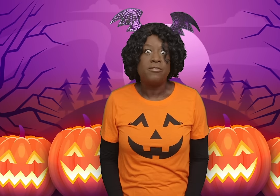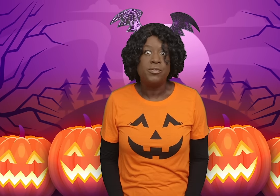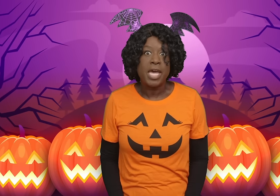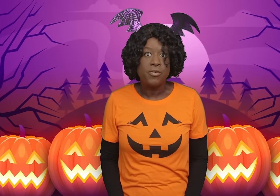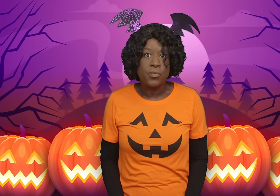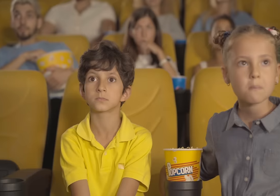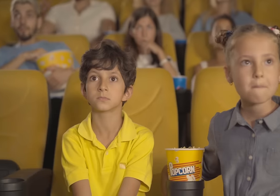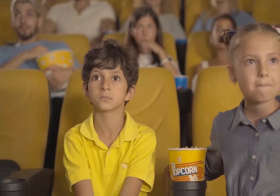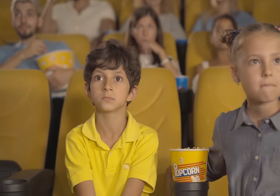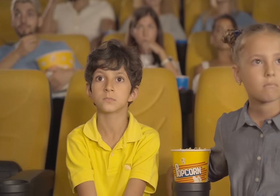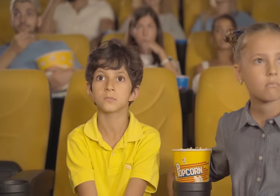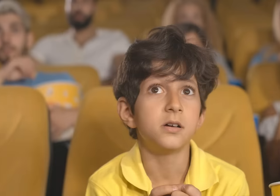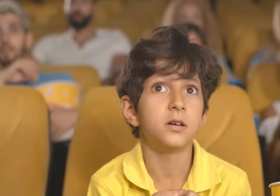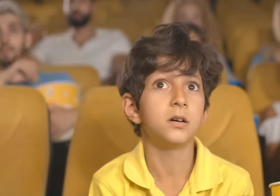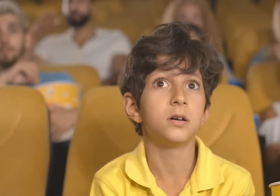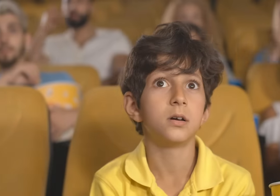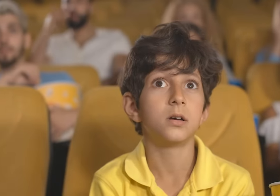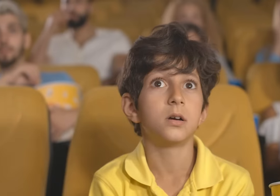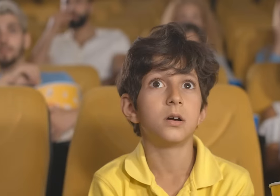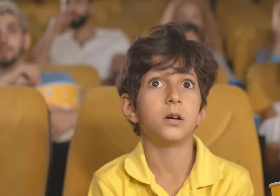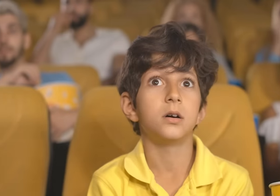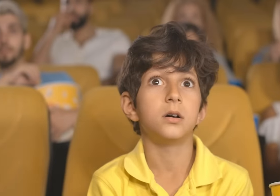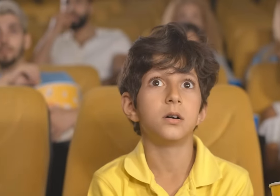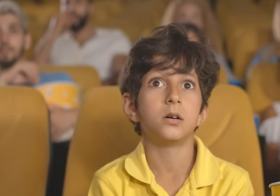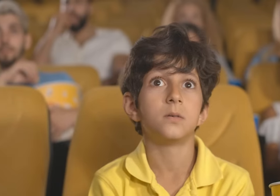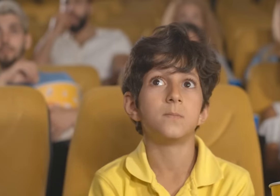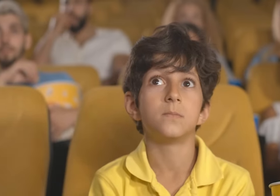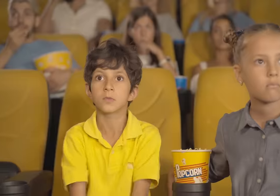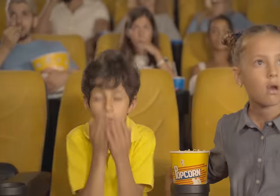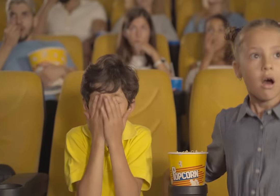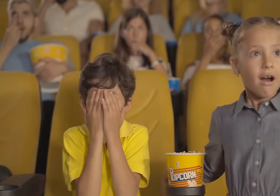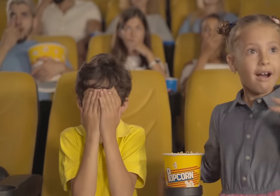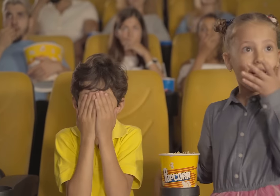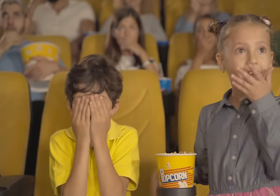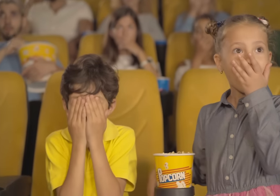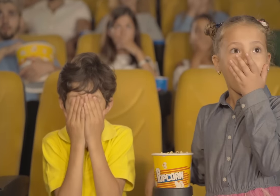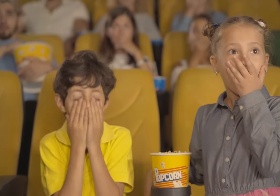Have you ever watched a movie and something on the screen made you feel afraid?